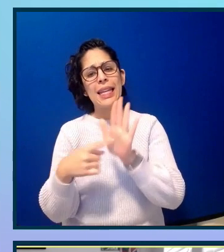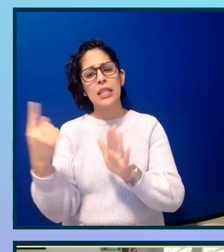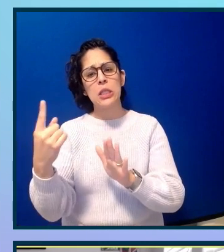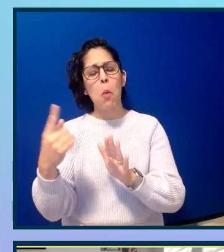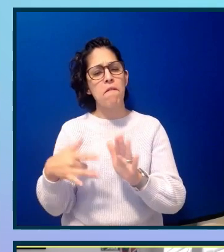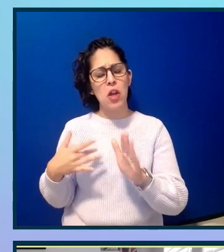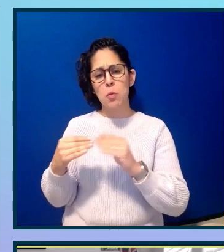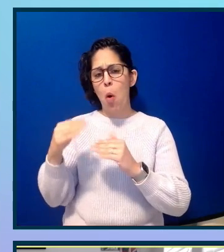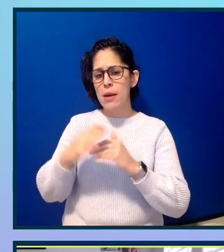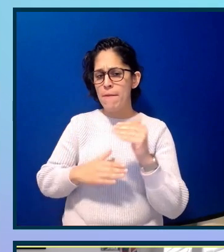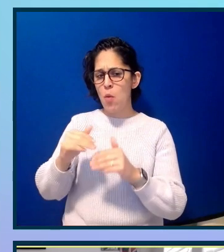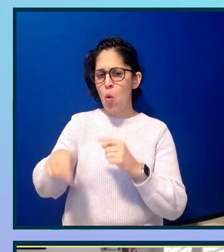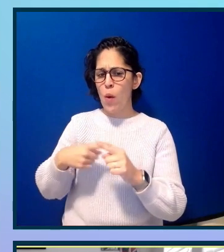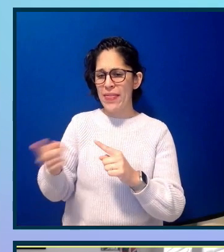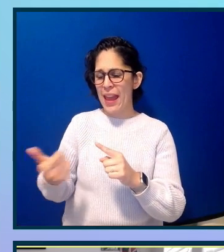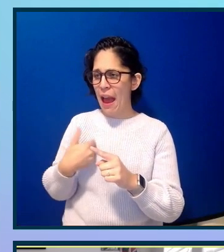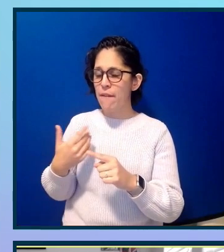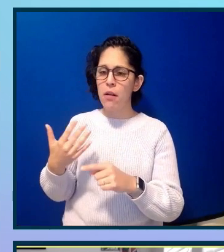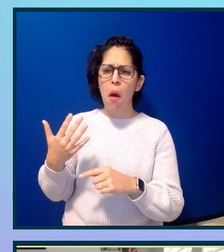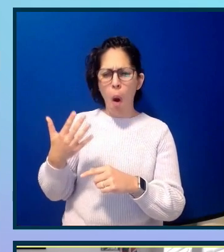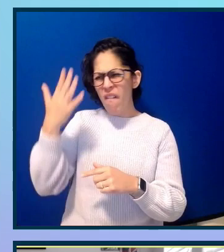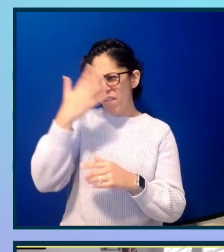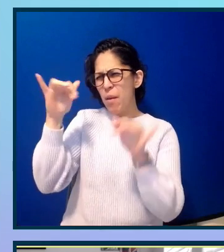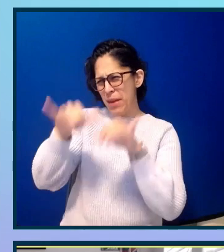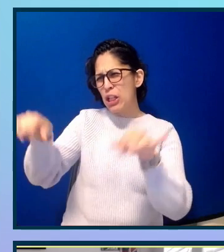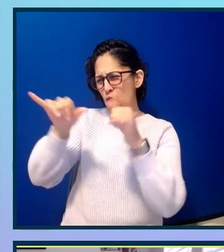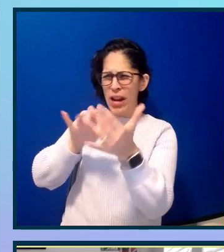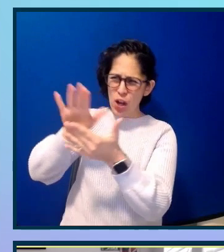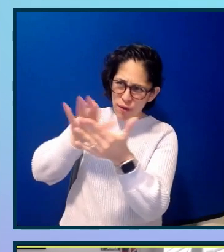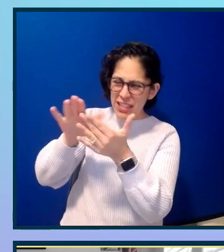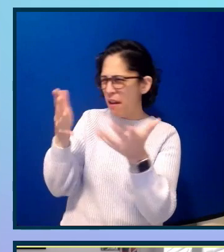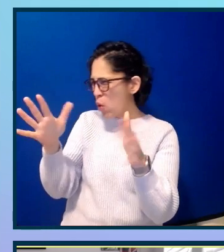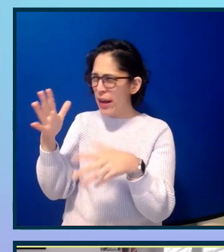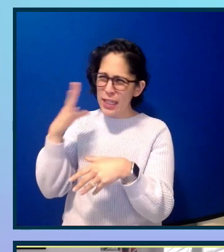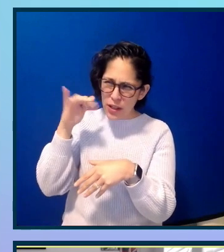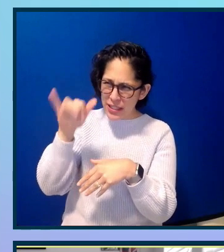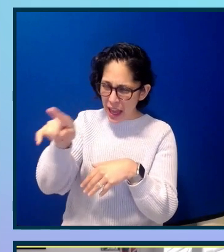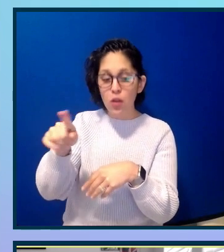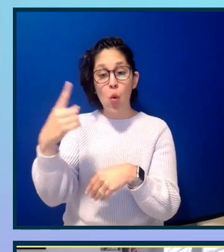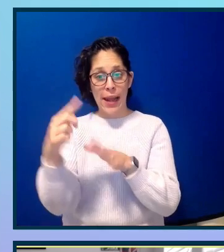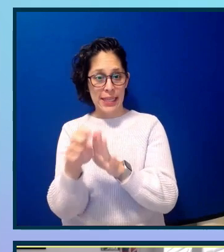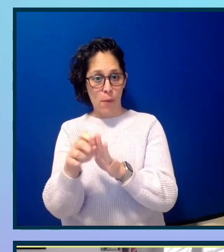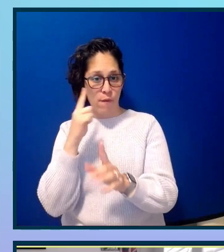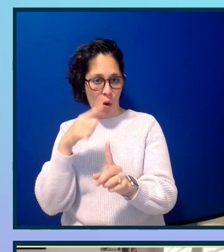when they have familiar interfaces in front of them. So an example of a barrier for Allison,